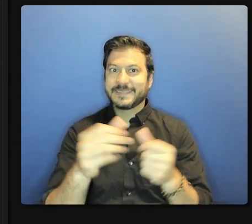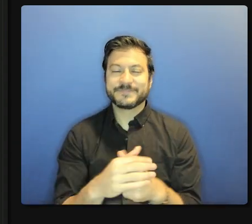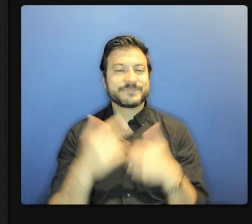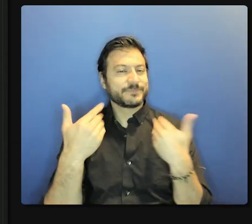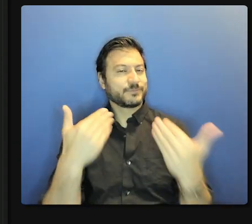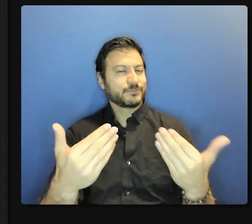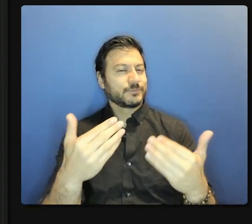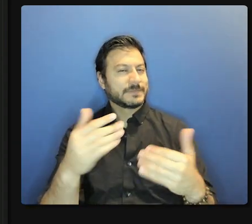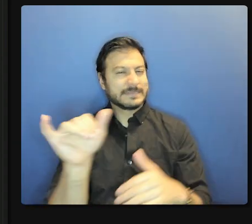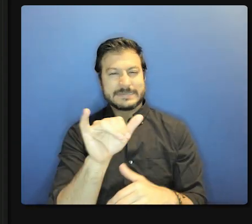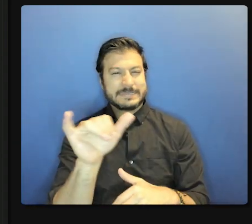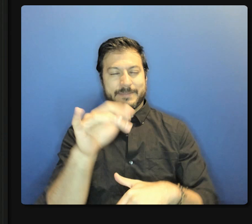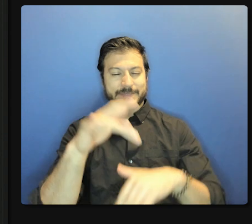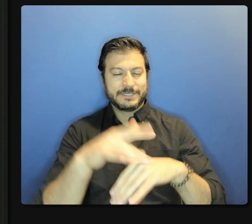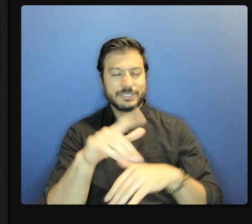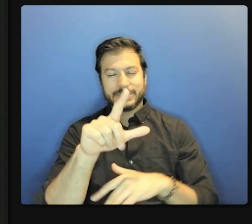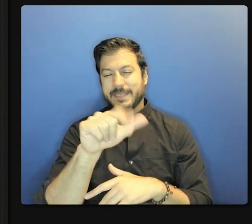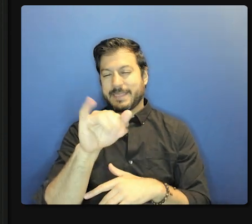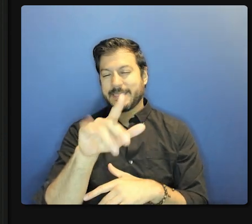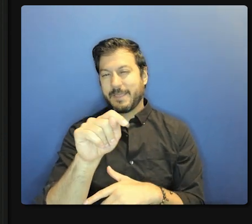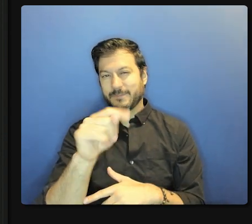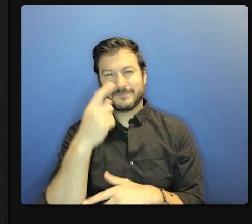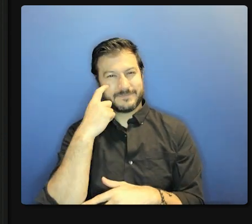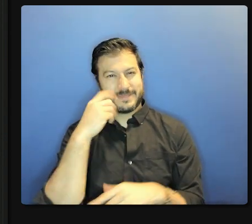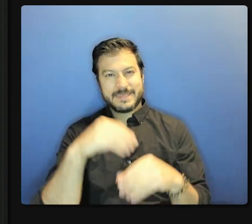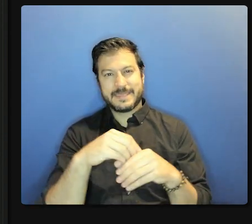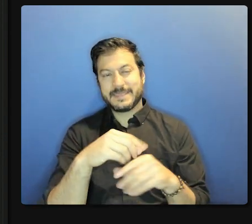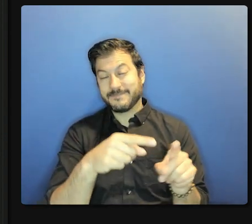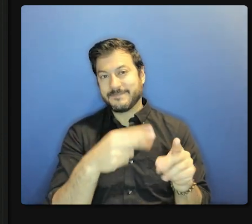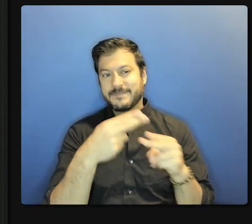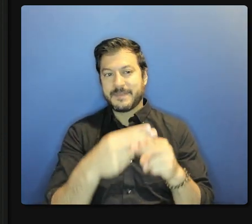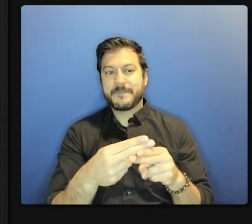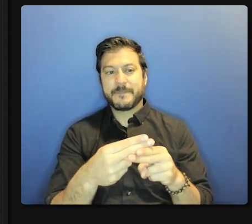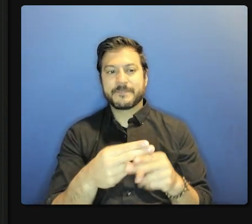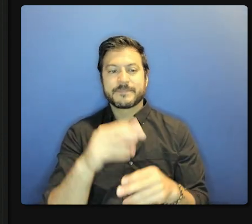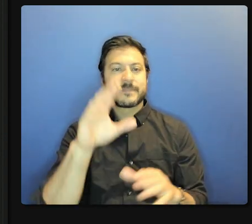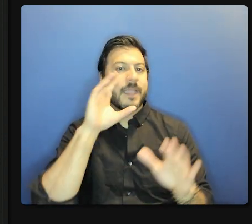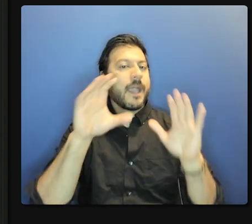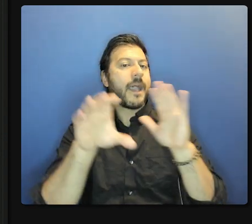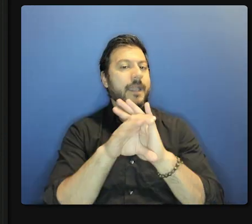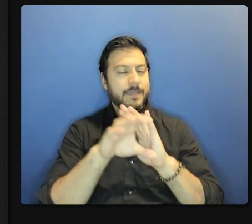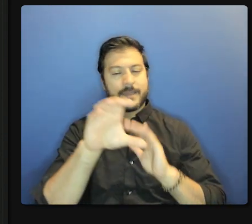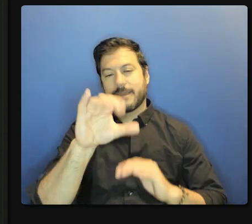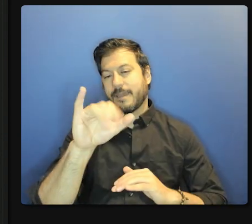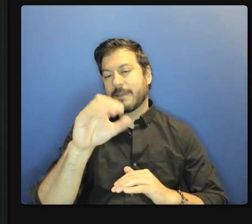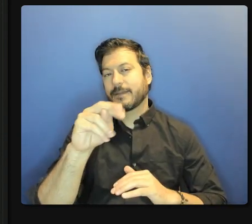Let's get started with the touch layout we grabbed from our GitHub, which we've named Icons.